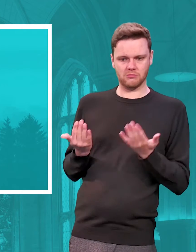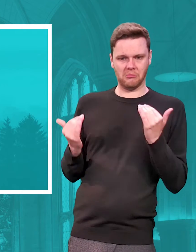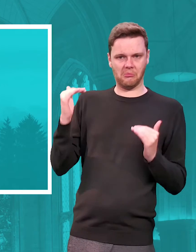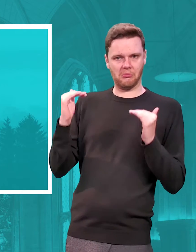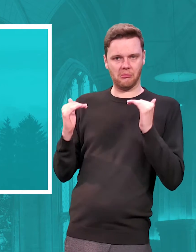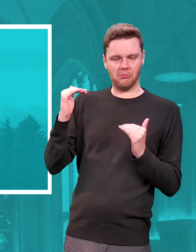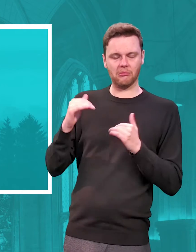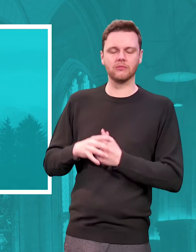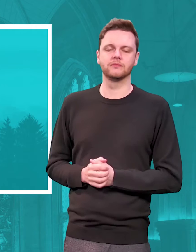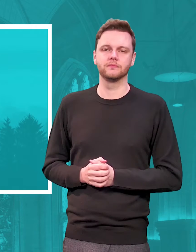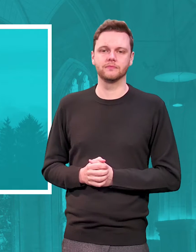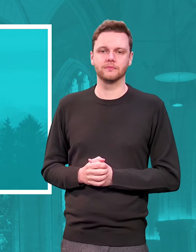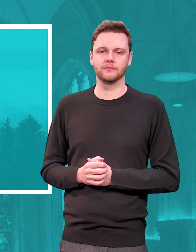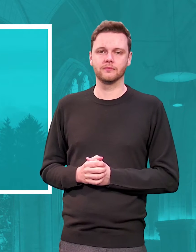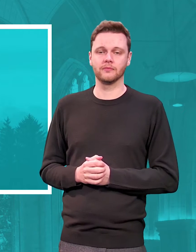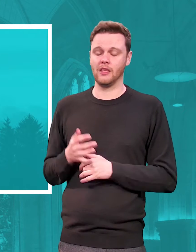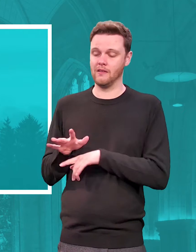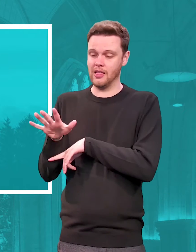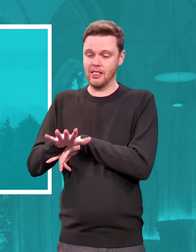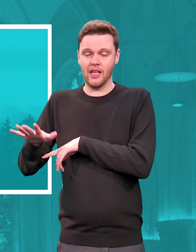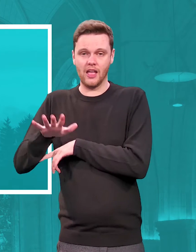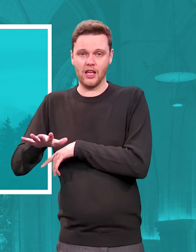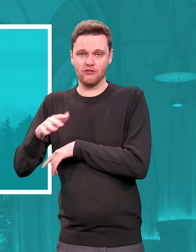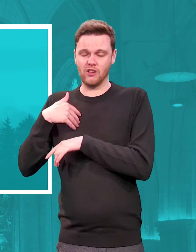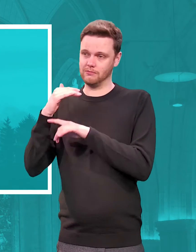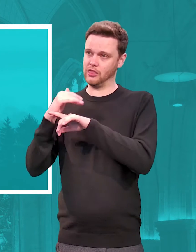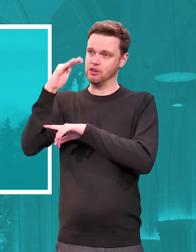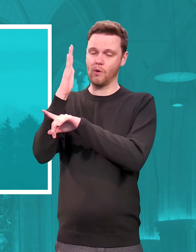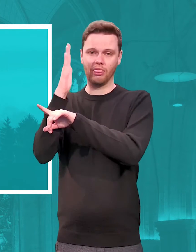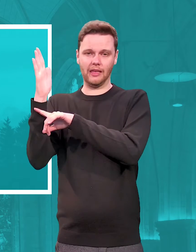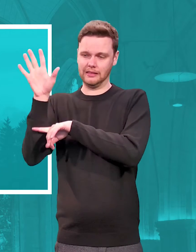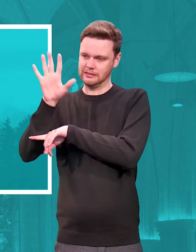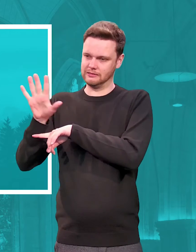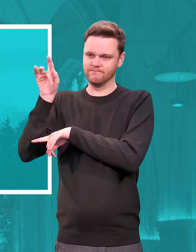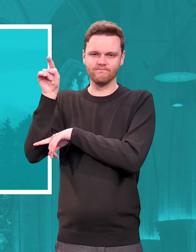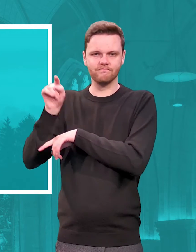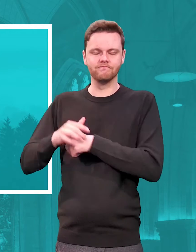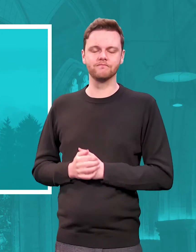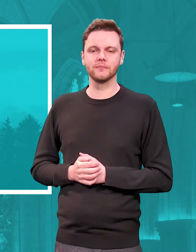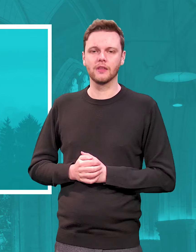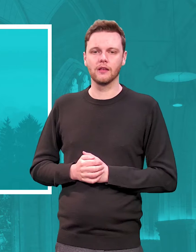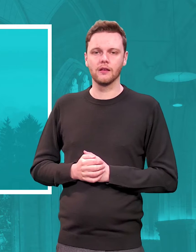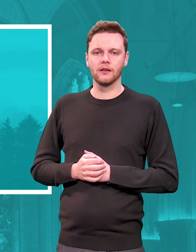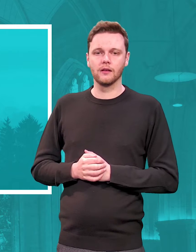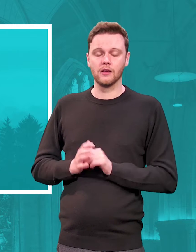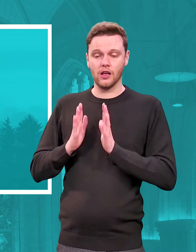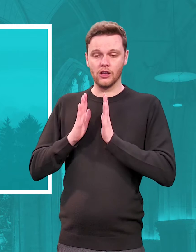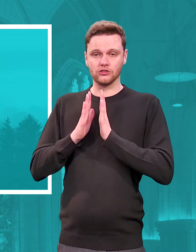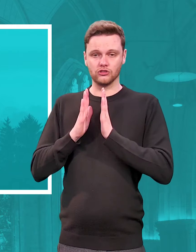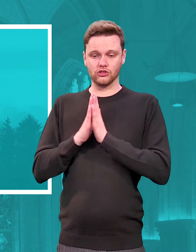are located in Sialkot District, which is in the north-east of Punjab Province. Now Church of Scotland properties in former Colonial lands